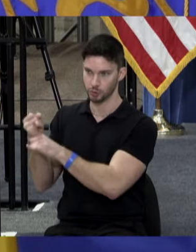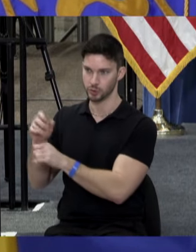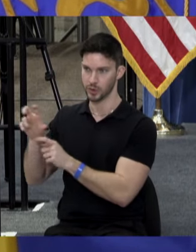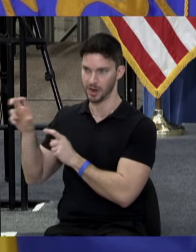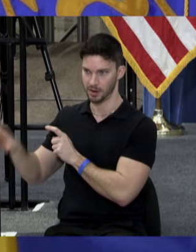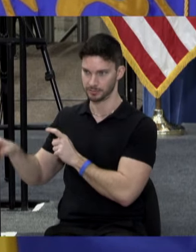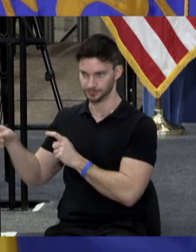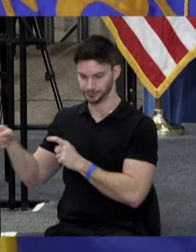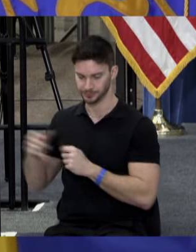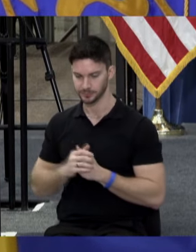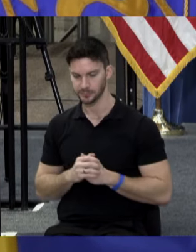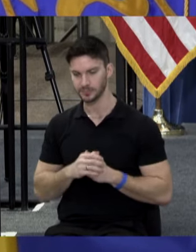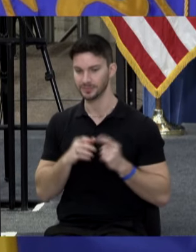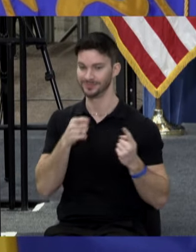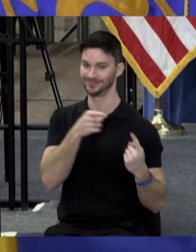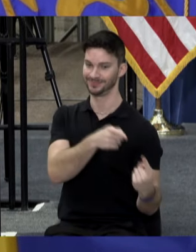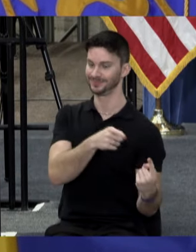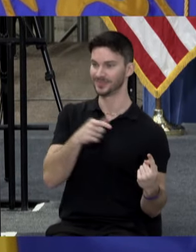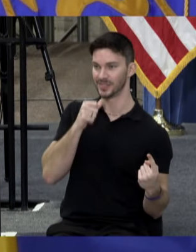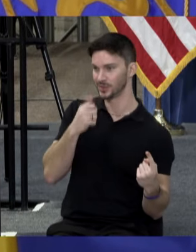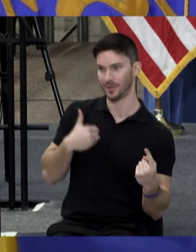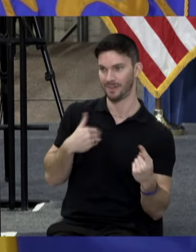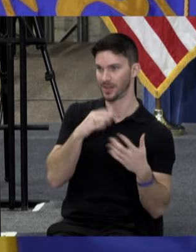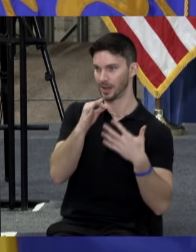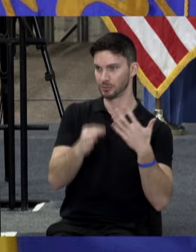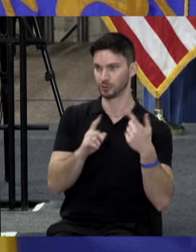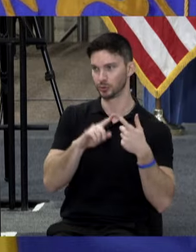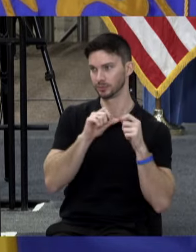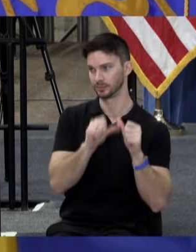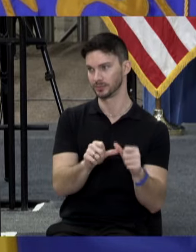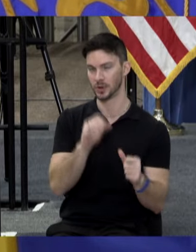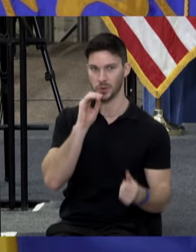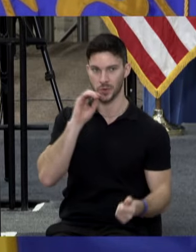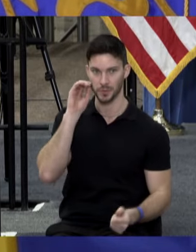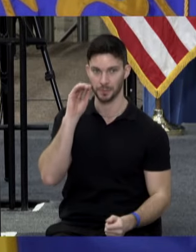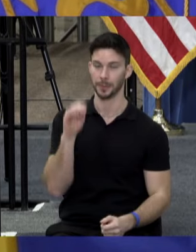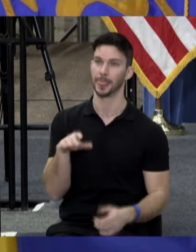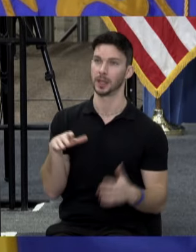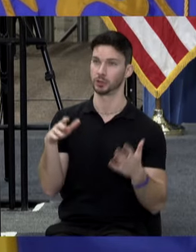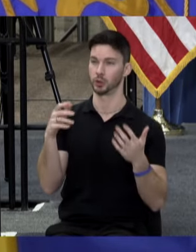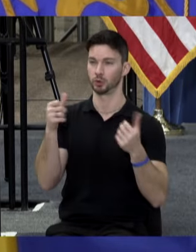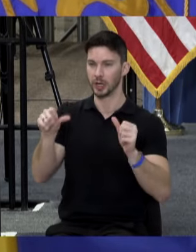simply don't have options to stay at home. Transforming this imbalance requires more than